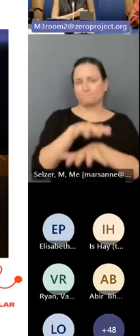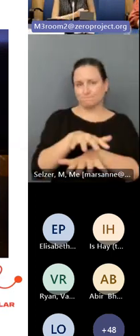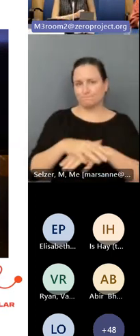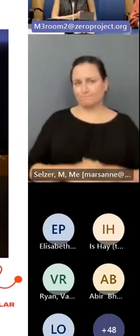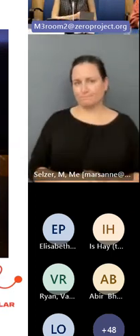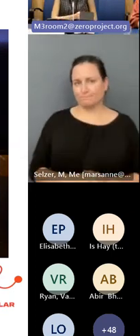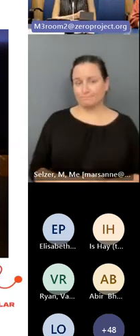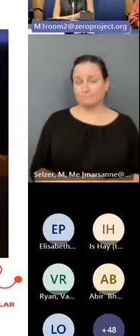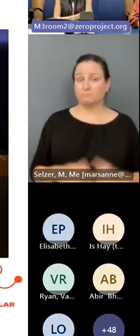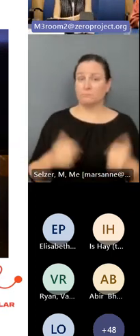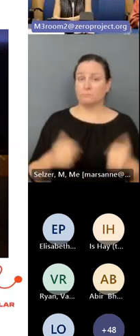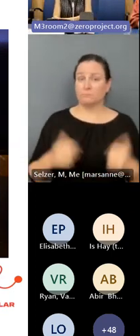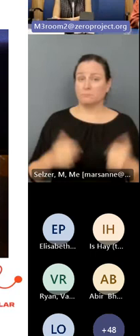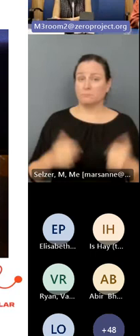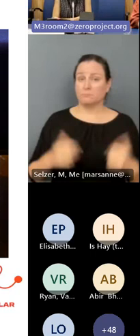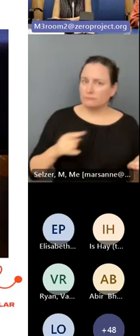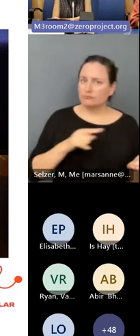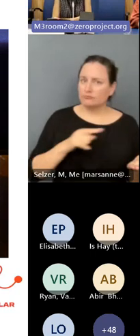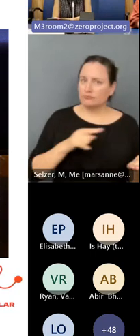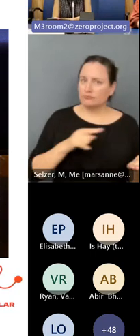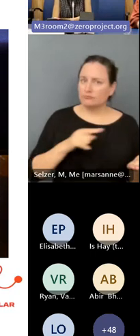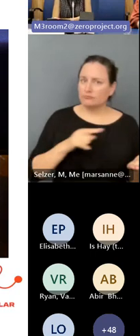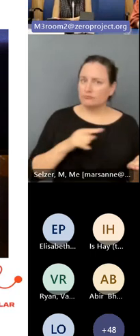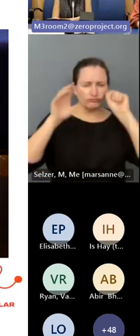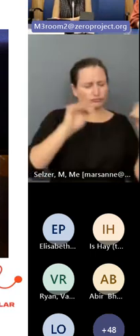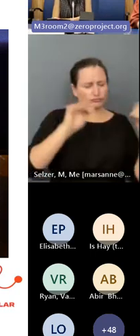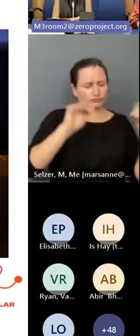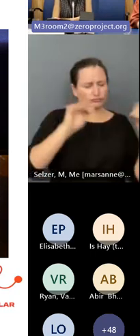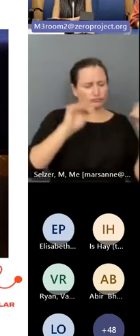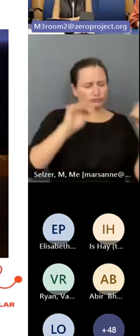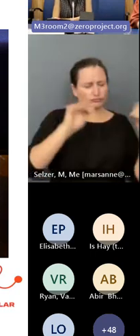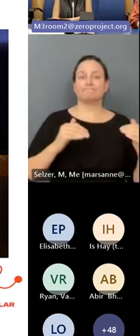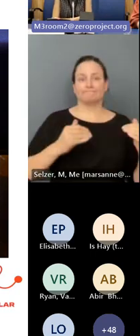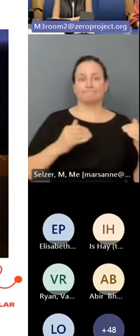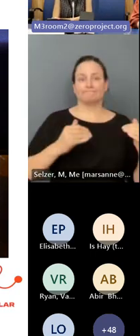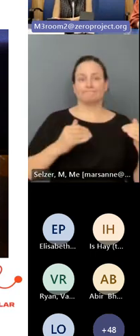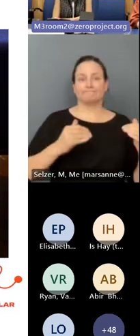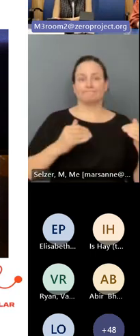leaders and entrepreneurs through personal development, career preparation and leadership